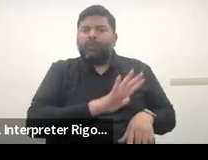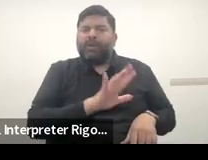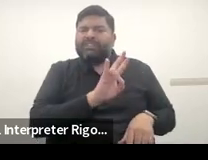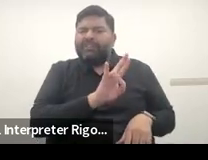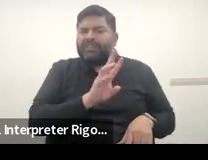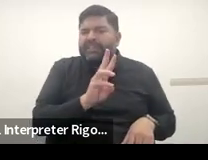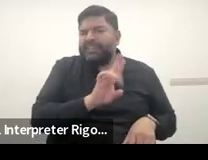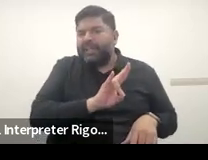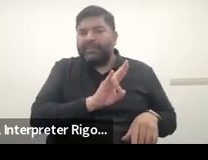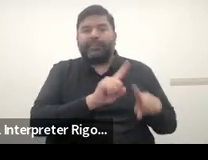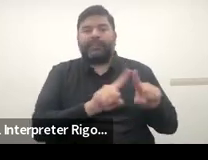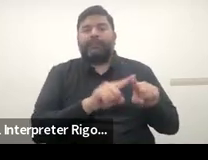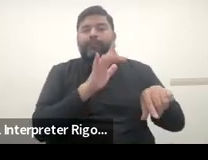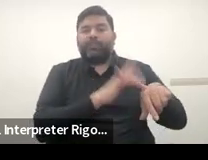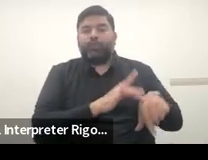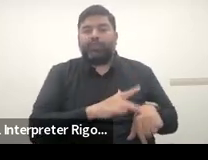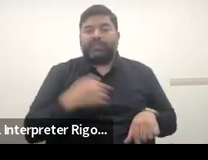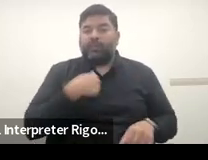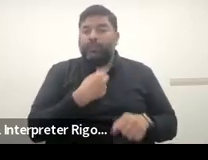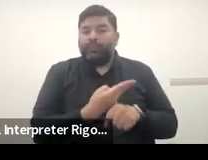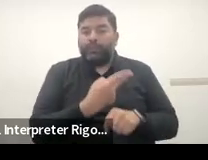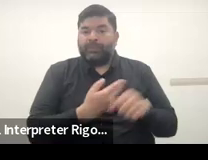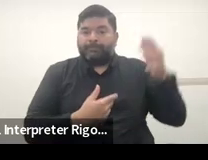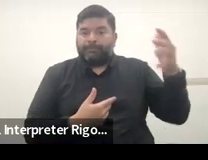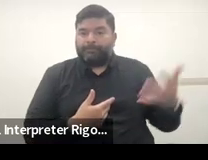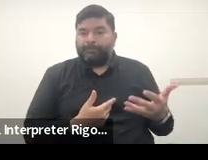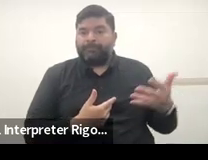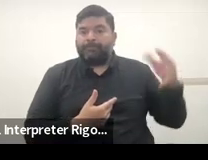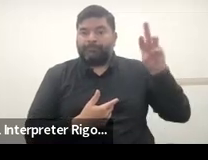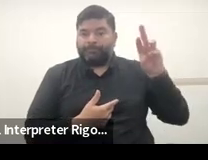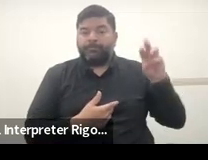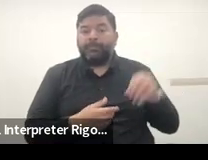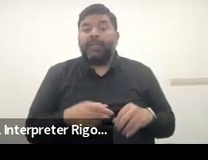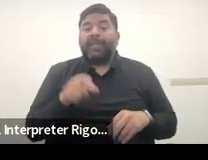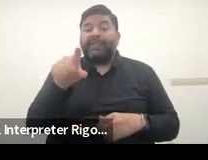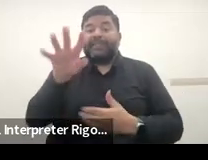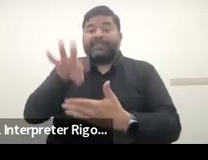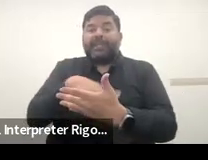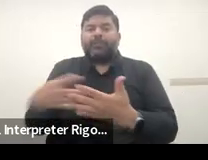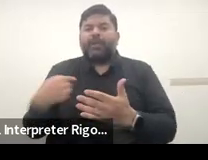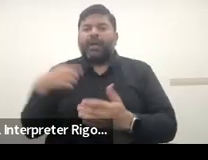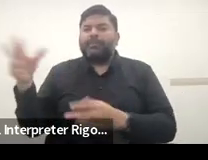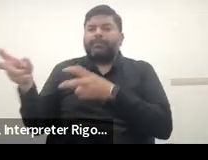different sources that we're using here and in this table I've shown the layers of the